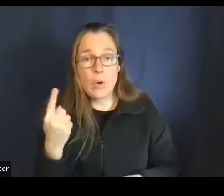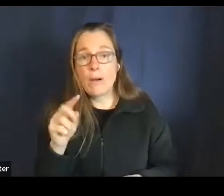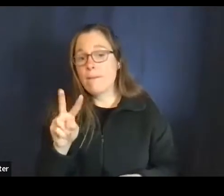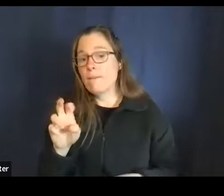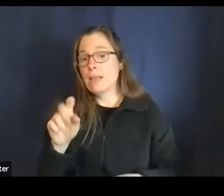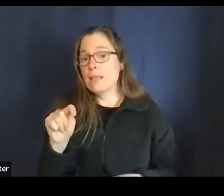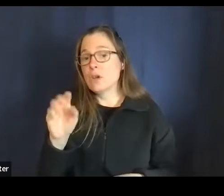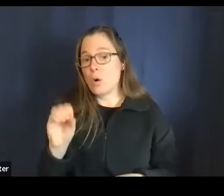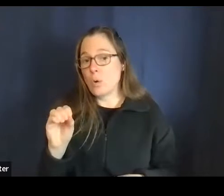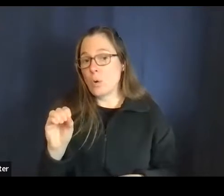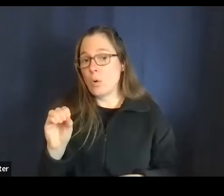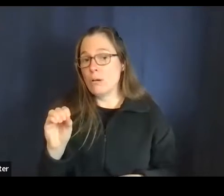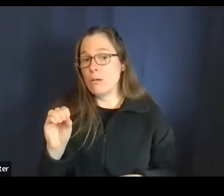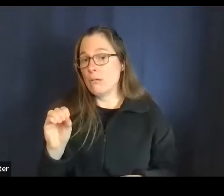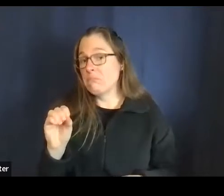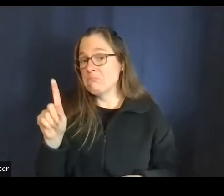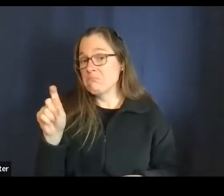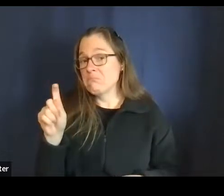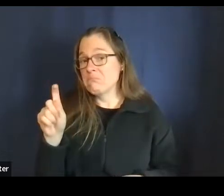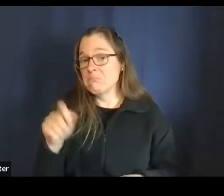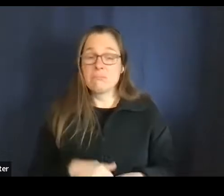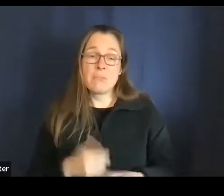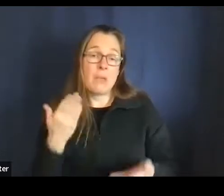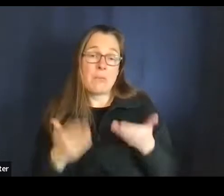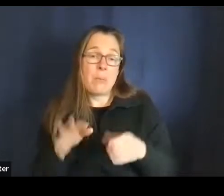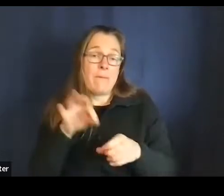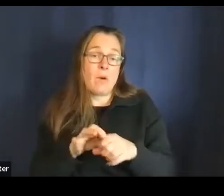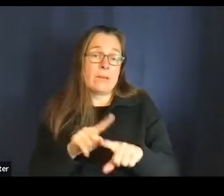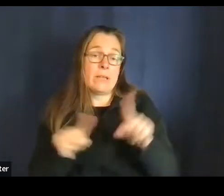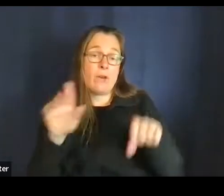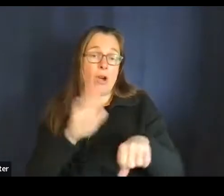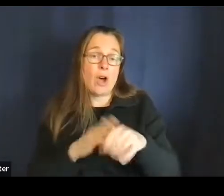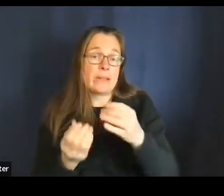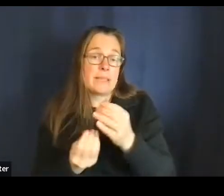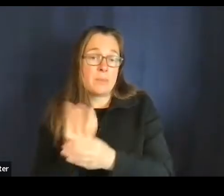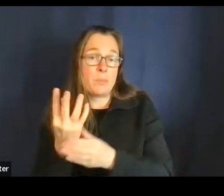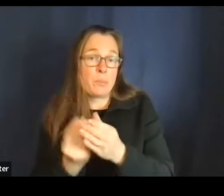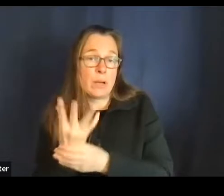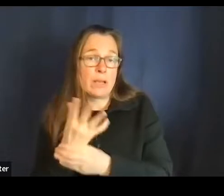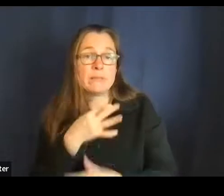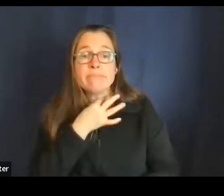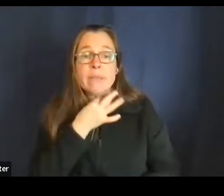I know they can also put a different proposal on the spring ballot, but what else could they do to sort of subvert this process?